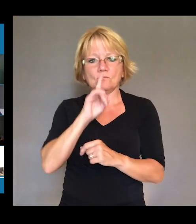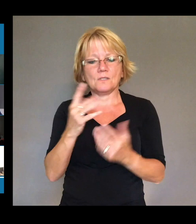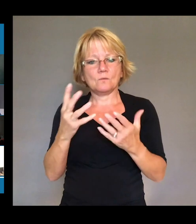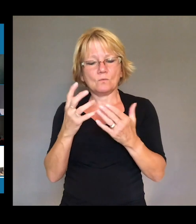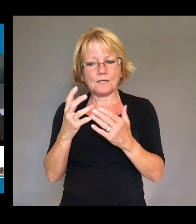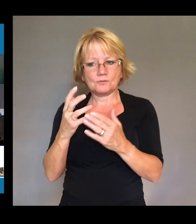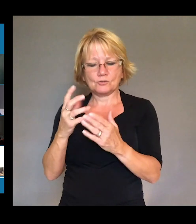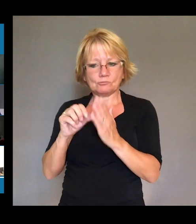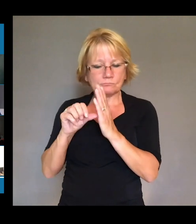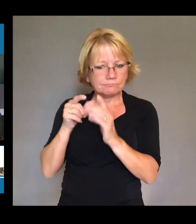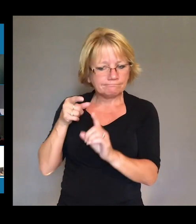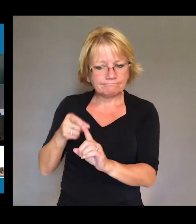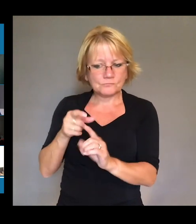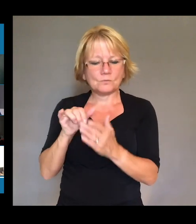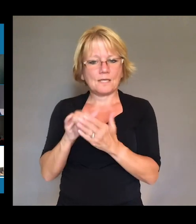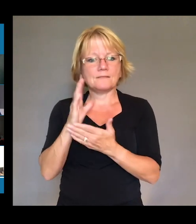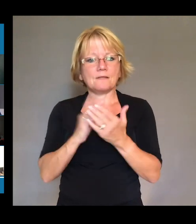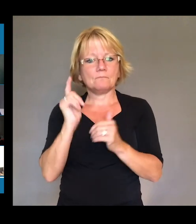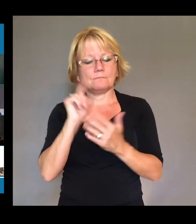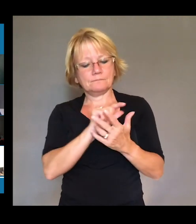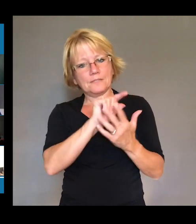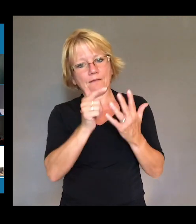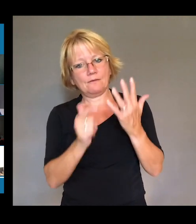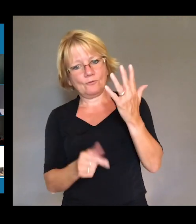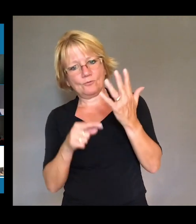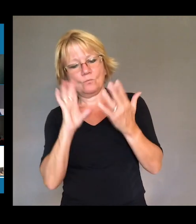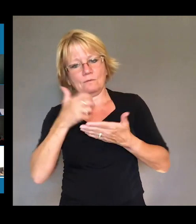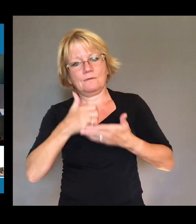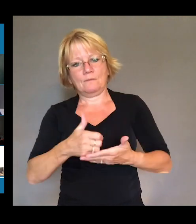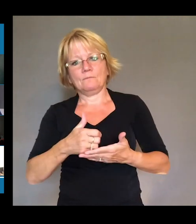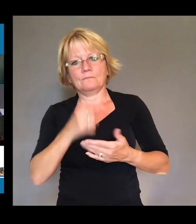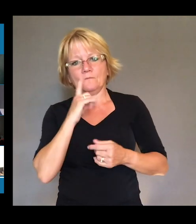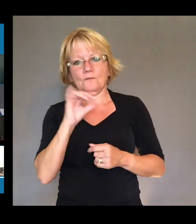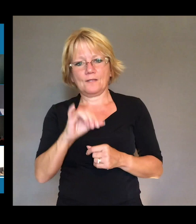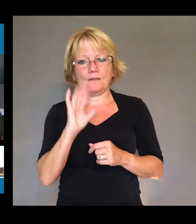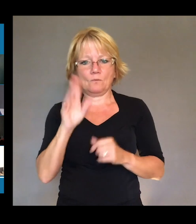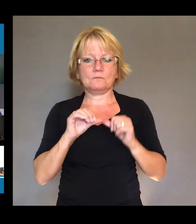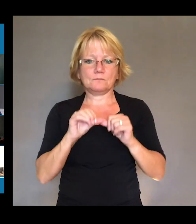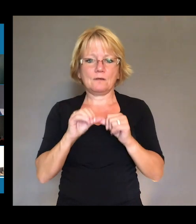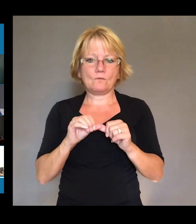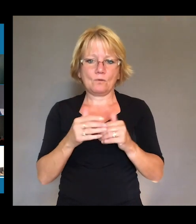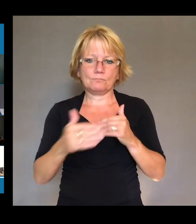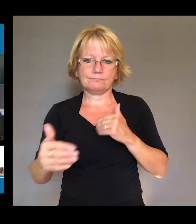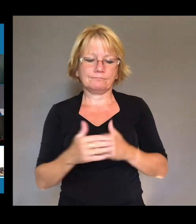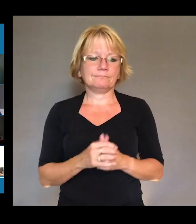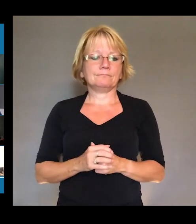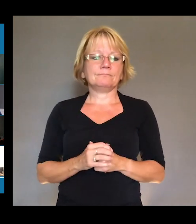And we wanna really kind of get to that. And some of our forms will help us set us up for doing that in the future 'cause these will be ongoing.